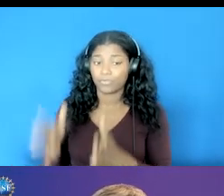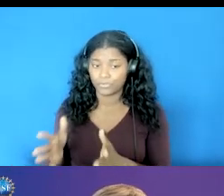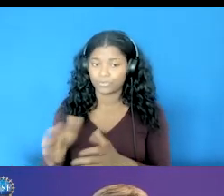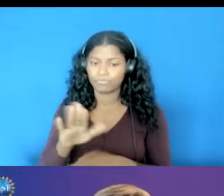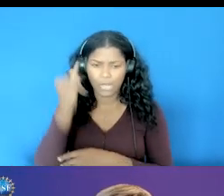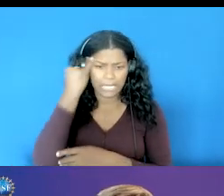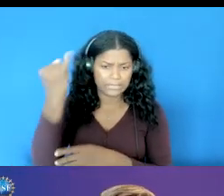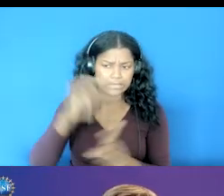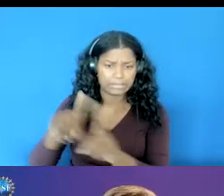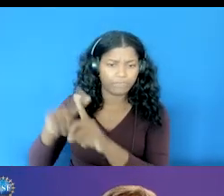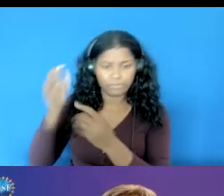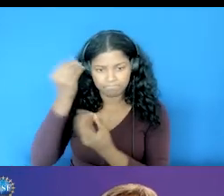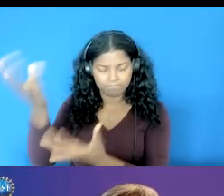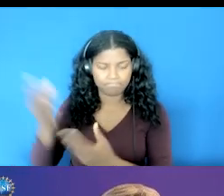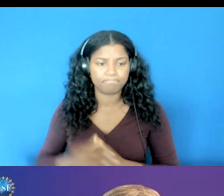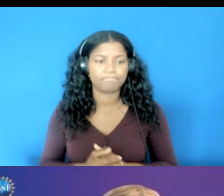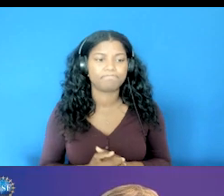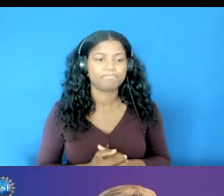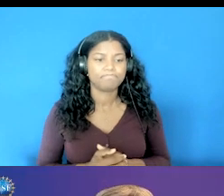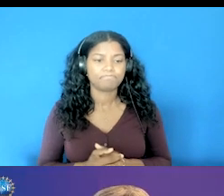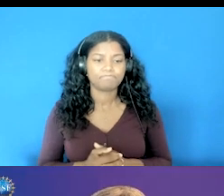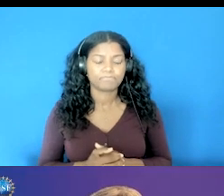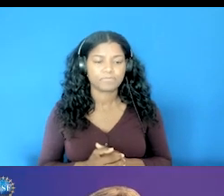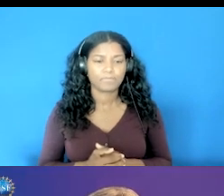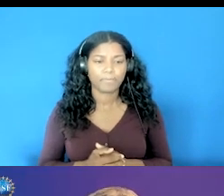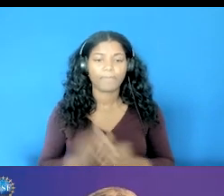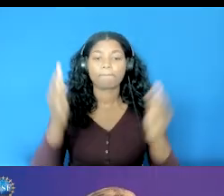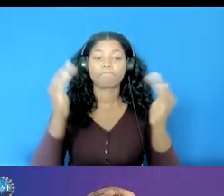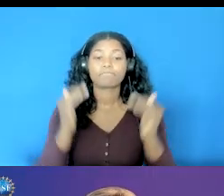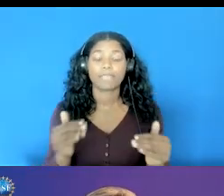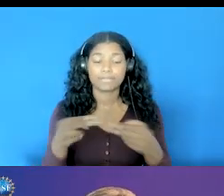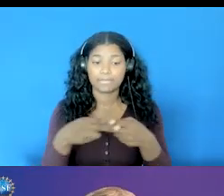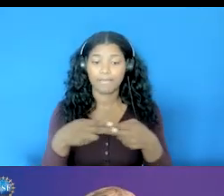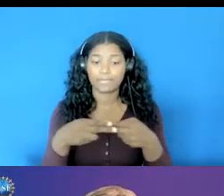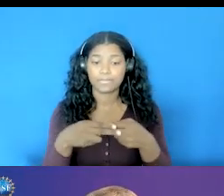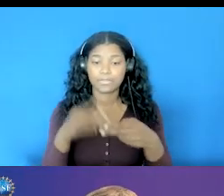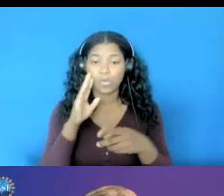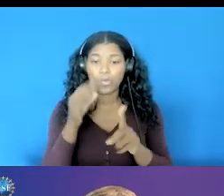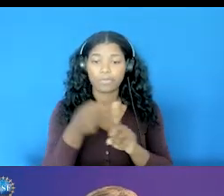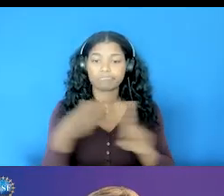So, as I mentioned the next set of slides describes some of the funding programs